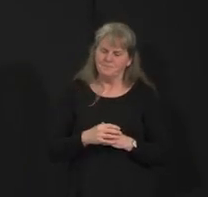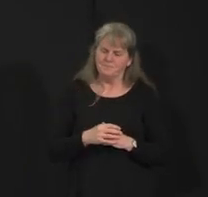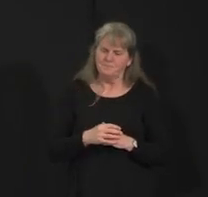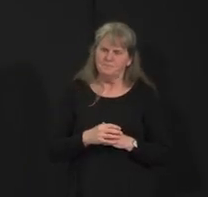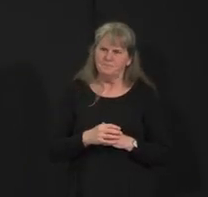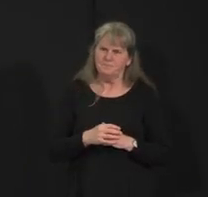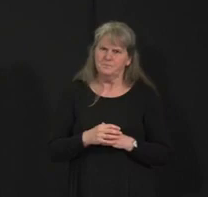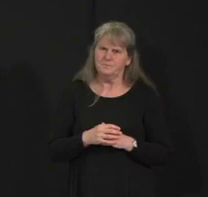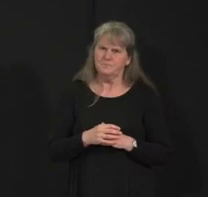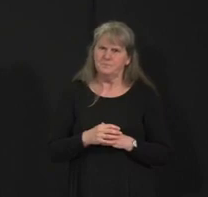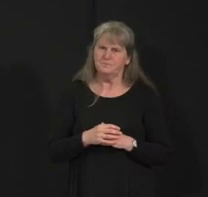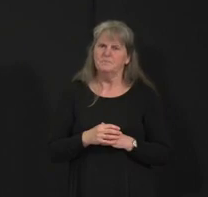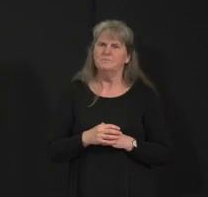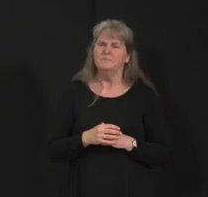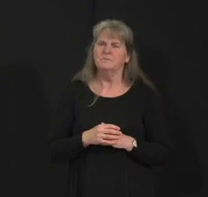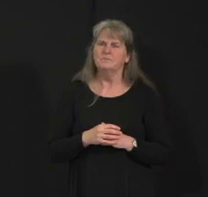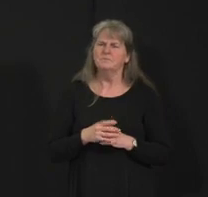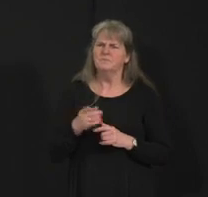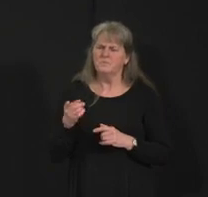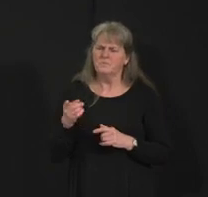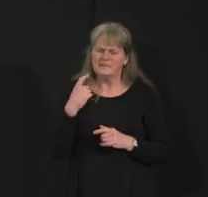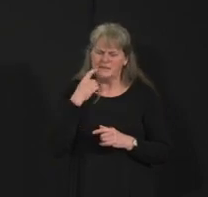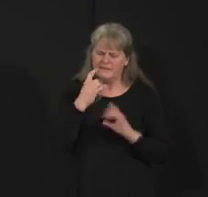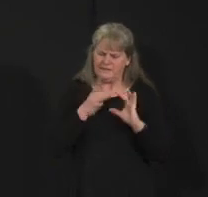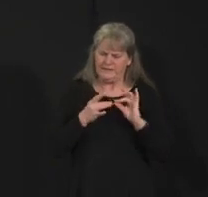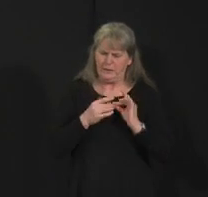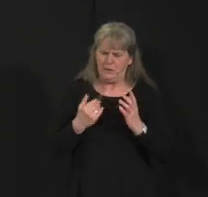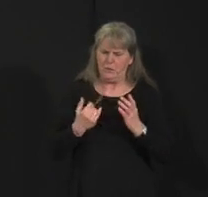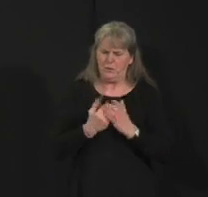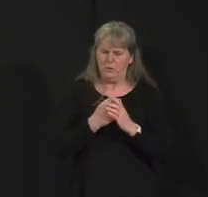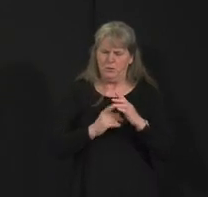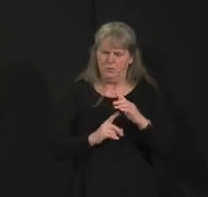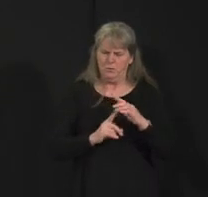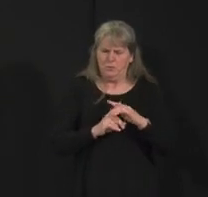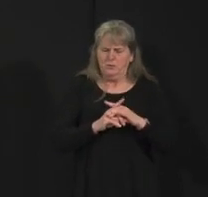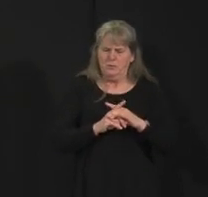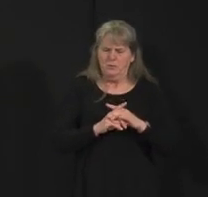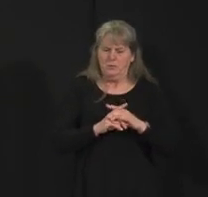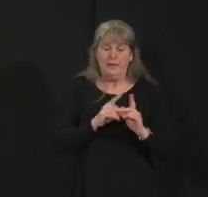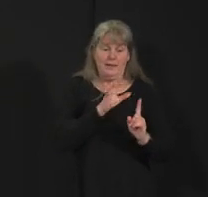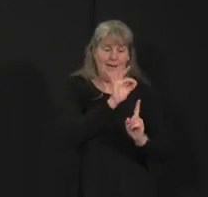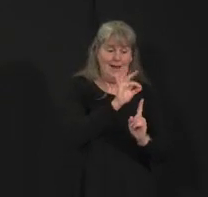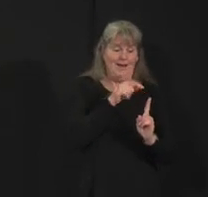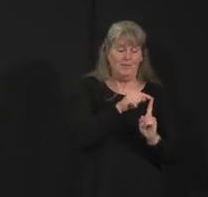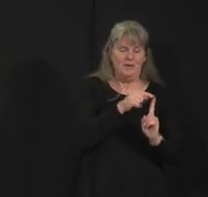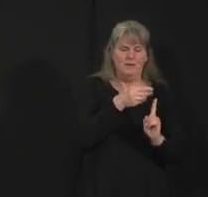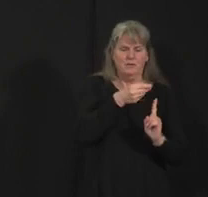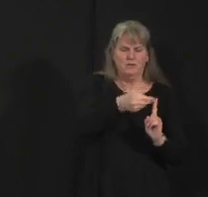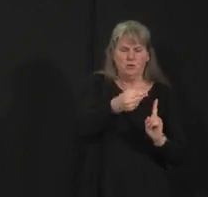Hanley. You said this new case, while related to the ninth case and